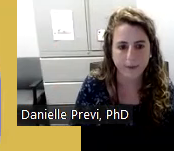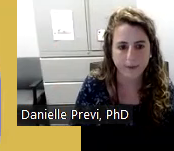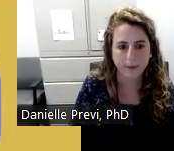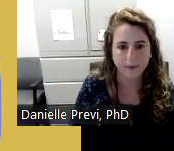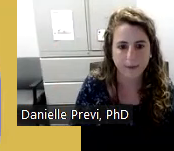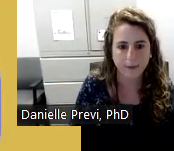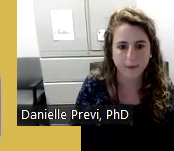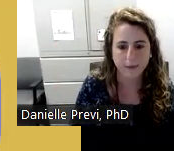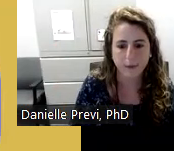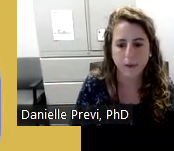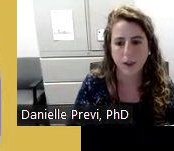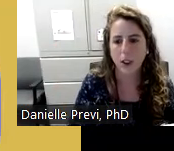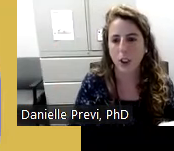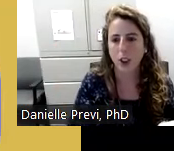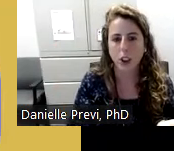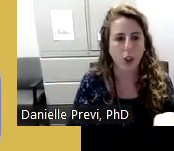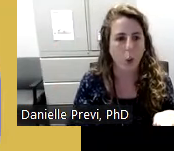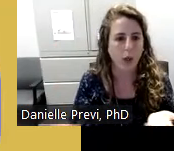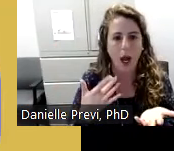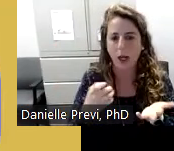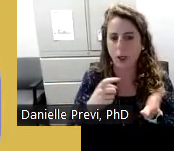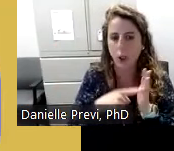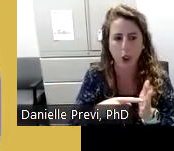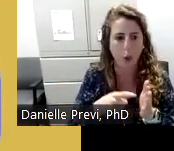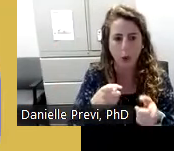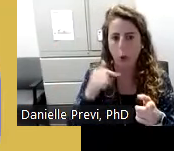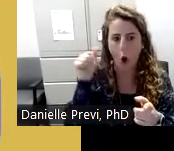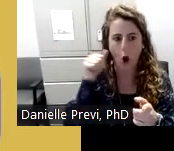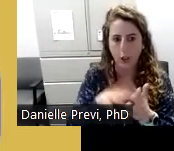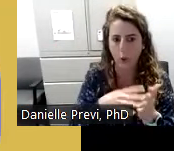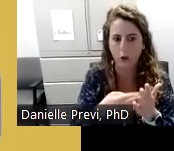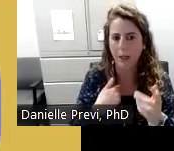Audiogram (25:42)